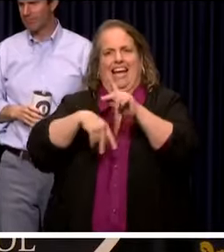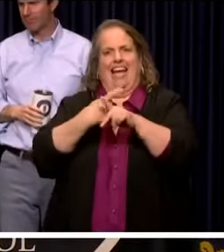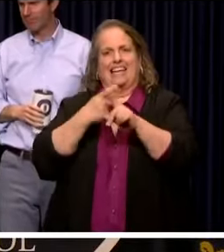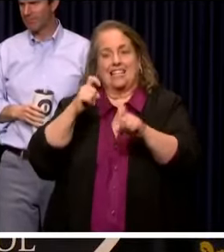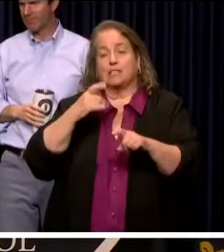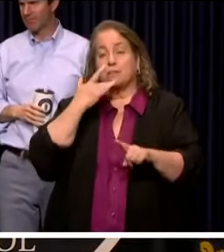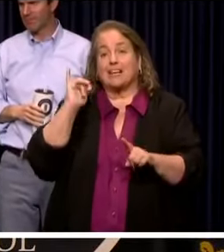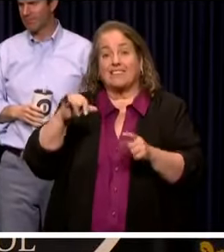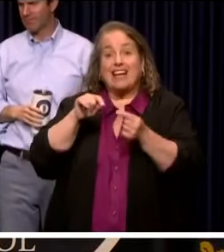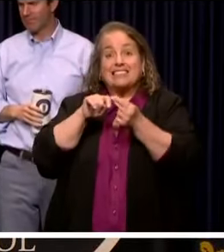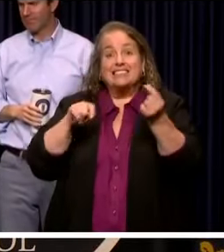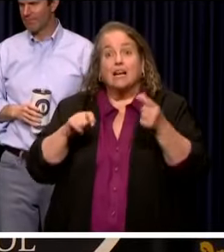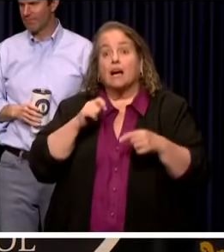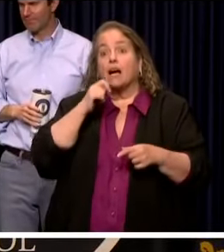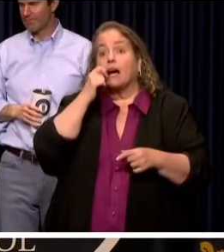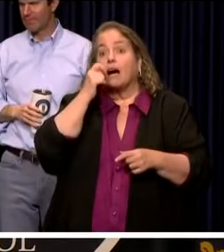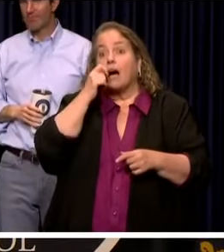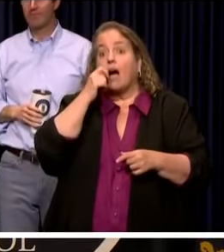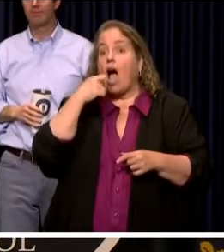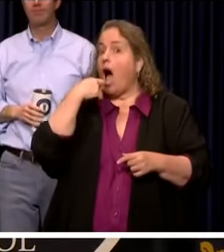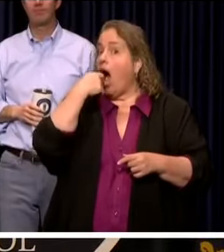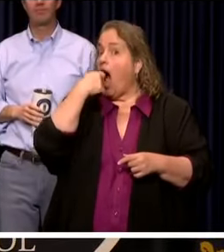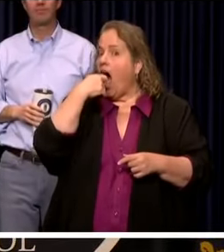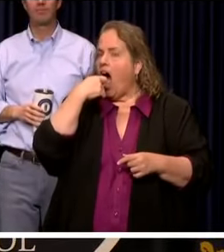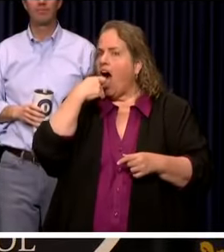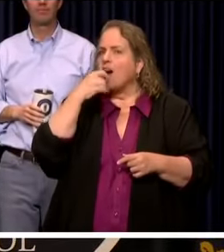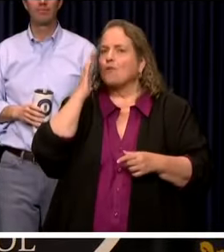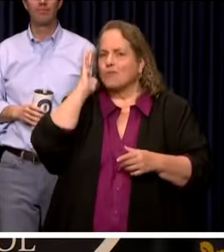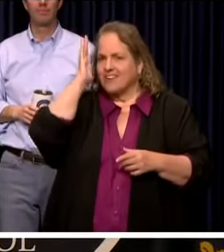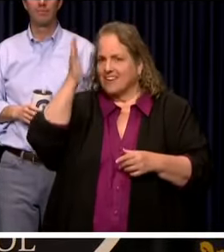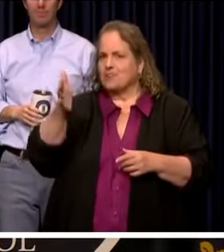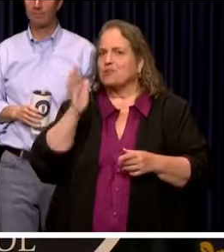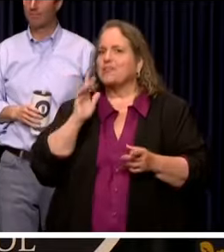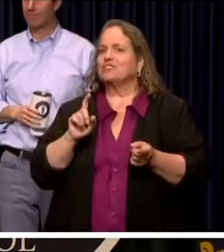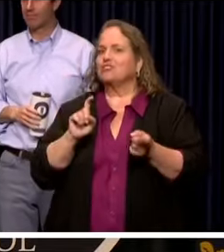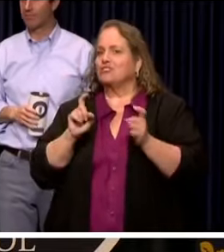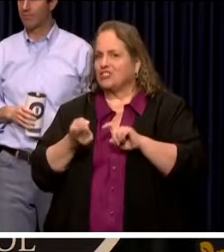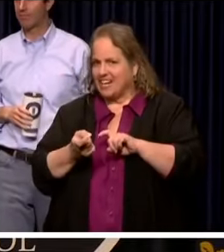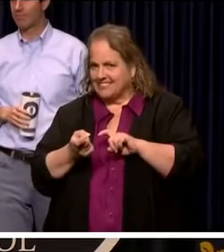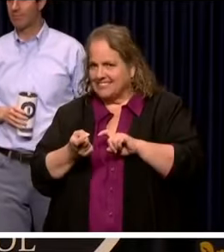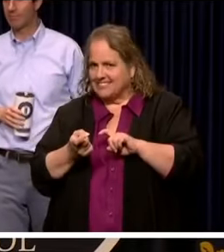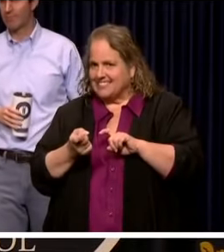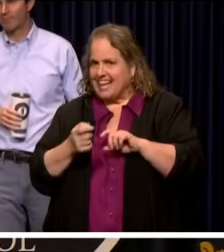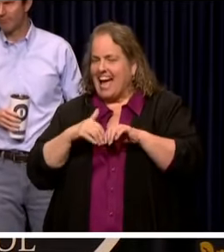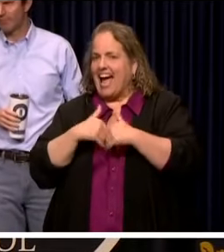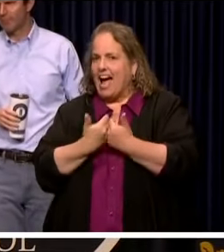AND CAN YOU PUT UP THE KROGER SIGN. SPEAKING OF THAT, WE NEED TO